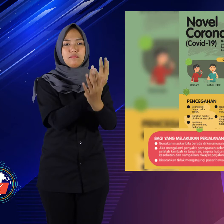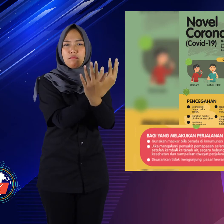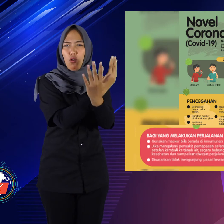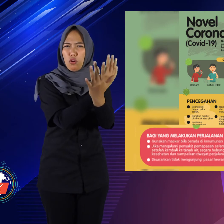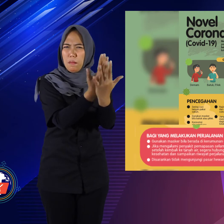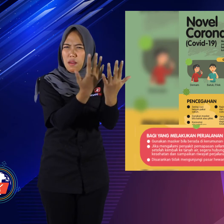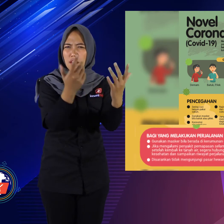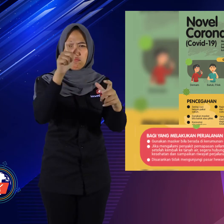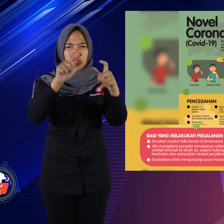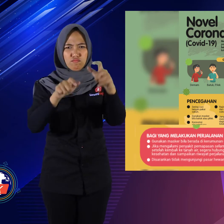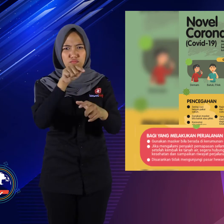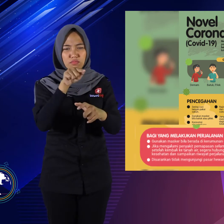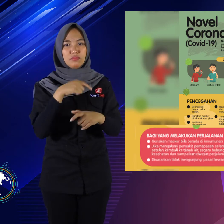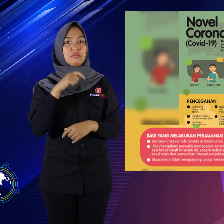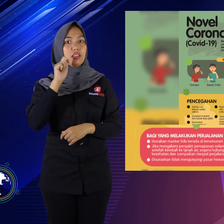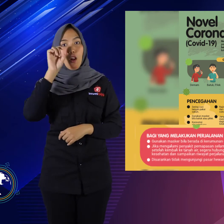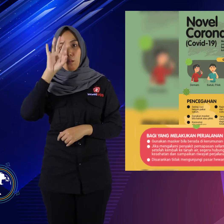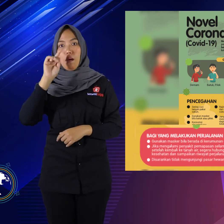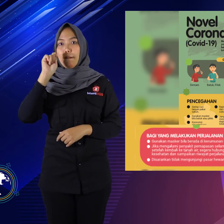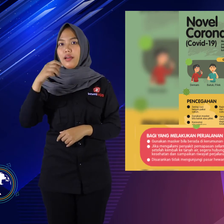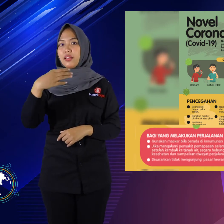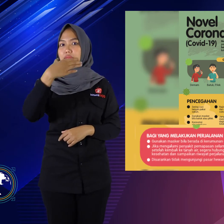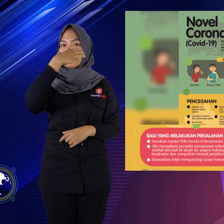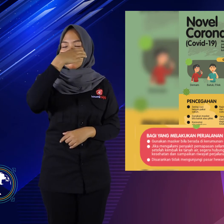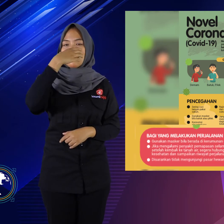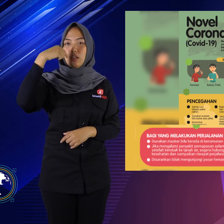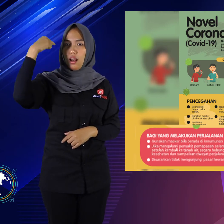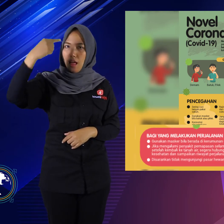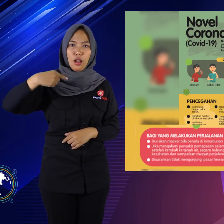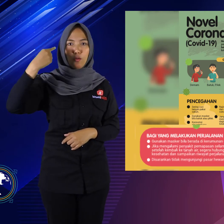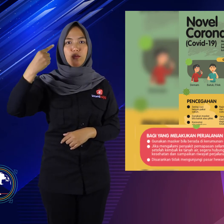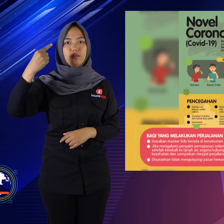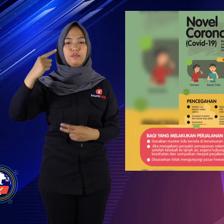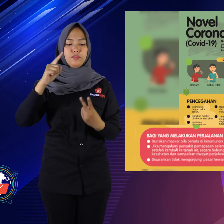Always wear a medical mask when in a crowd